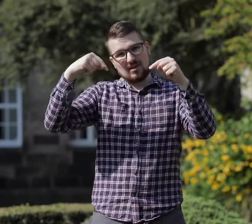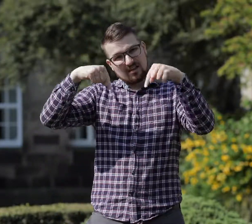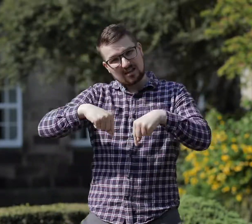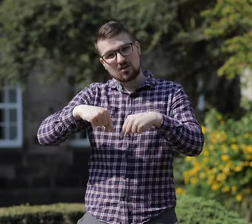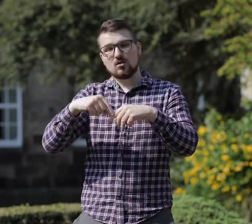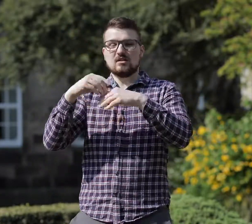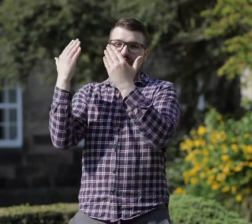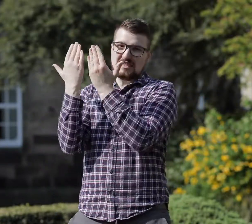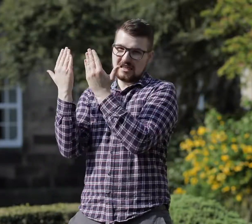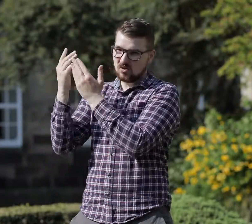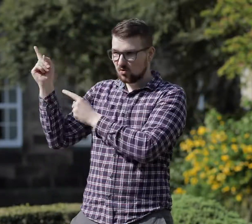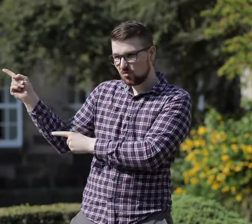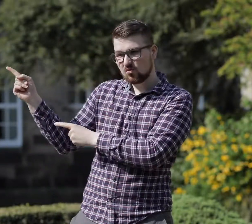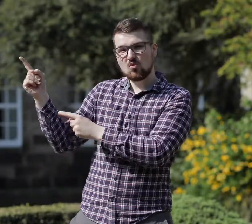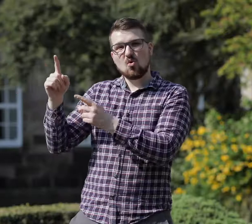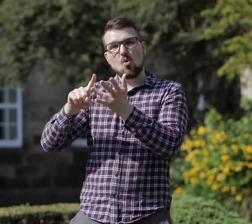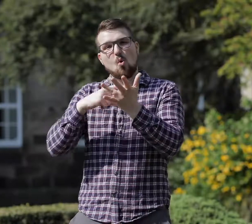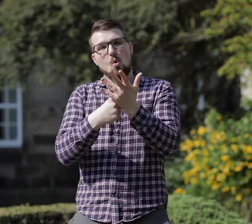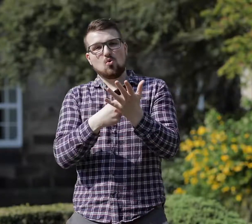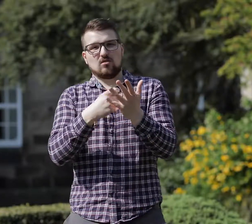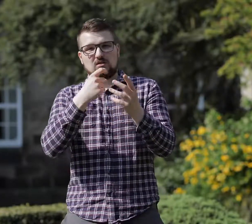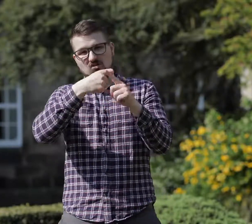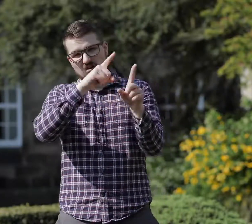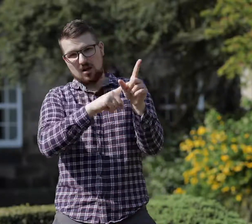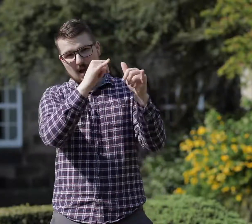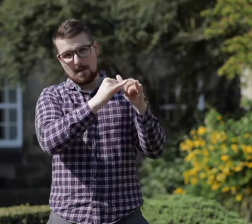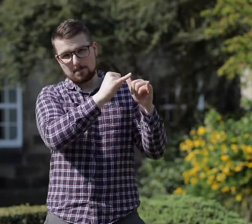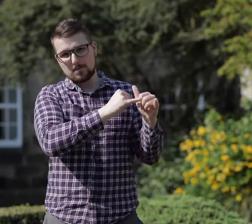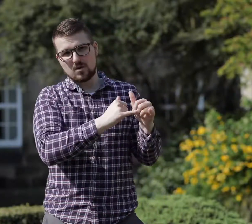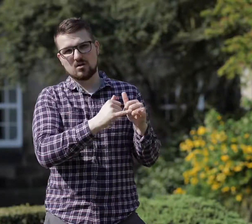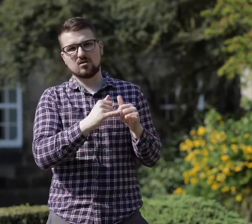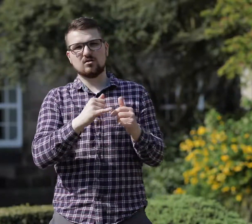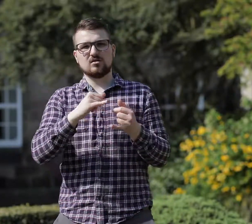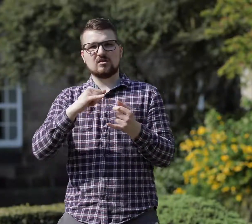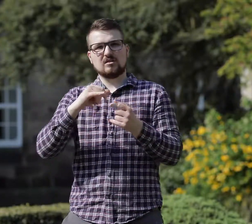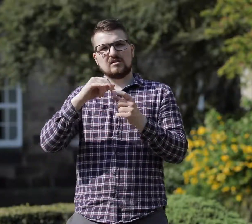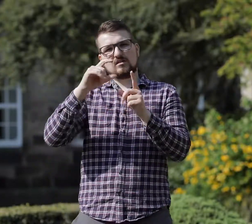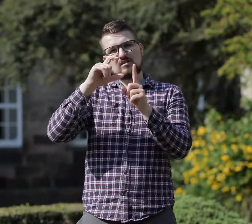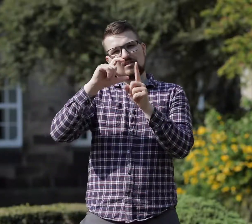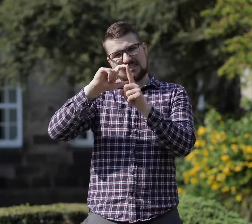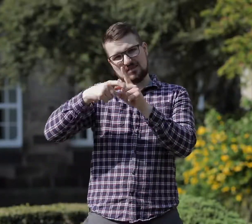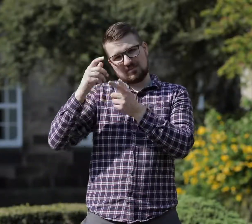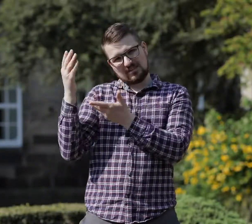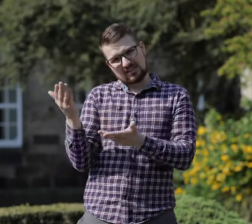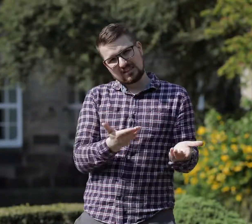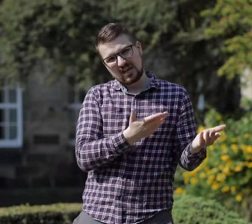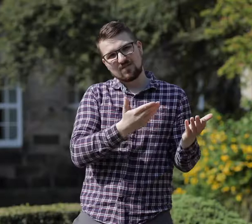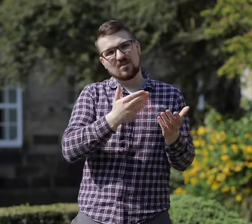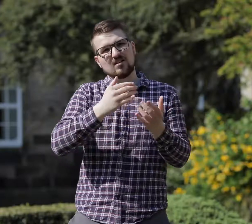The appointment could be here it could be in Ninewells Hospital or it could be at the campus in Kirkcaldy.